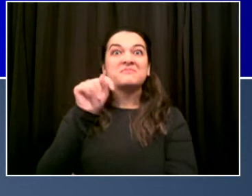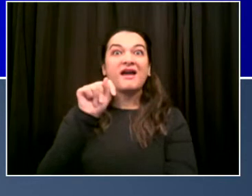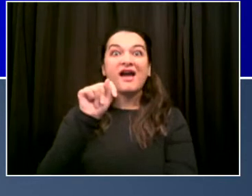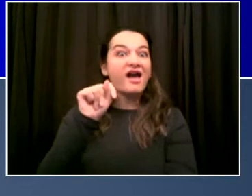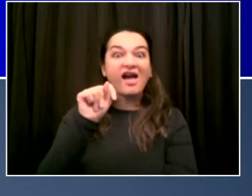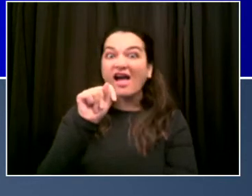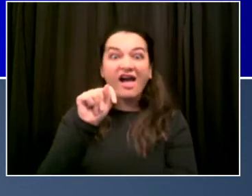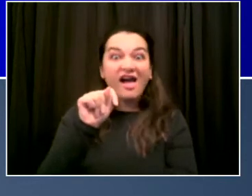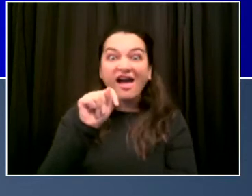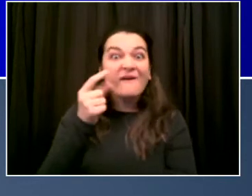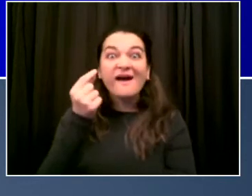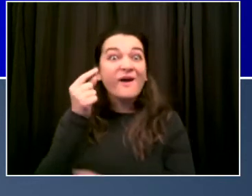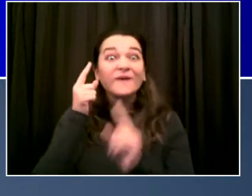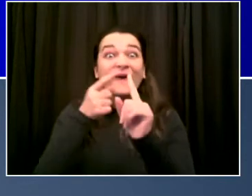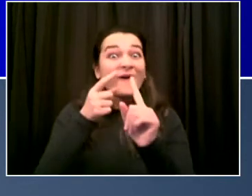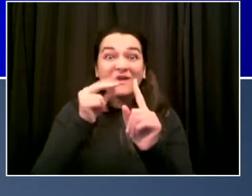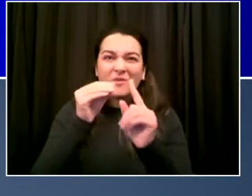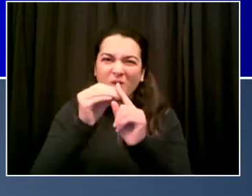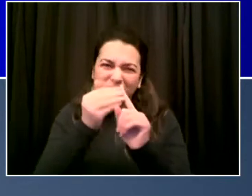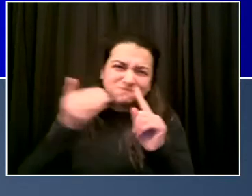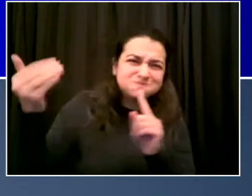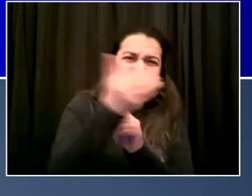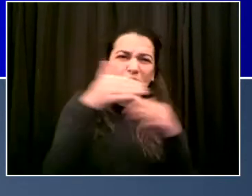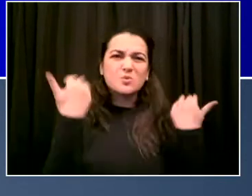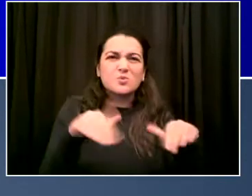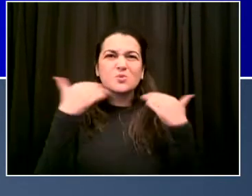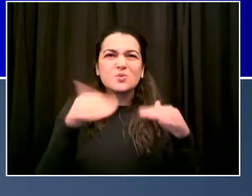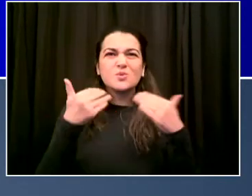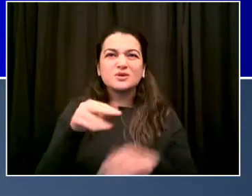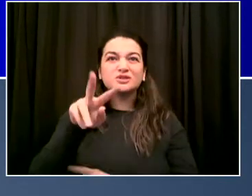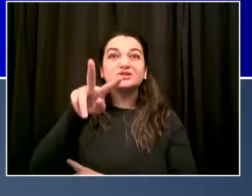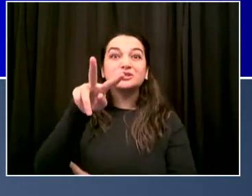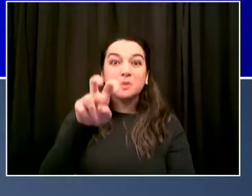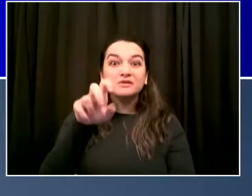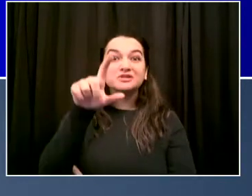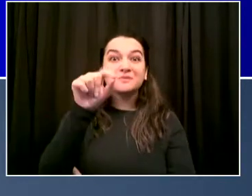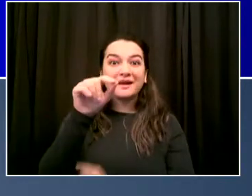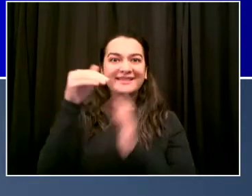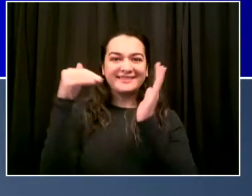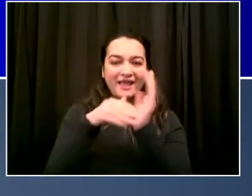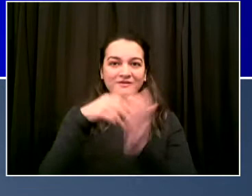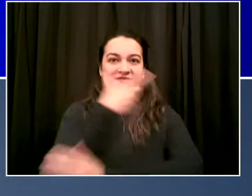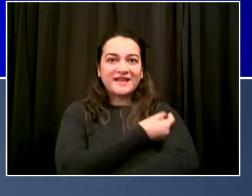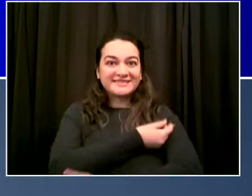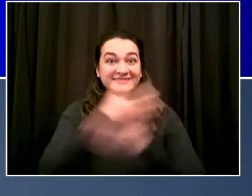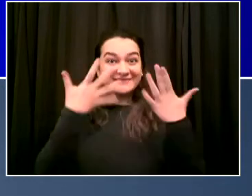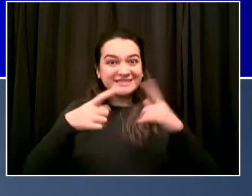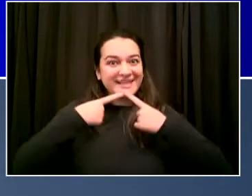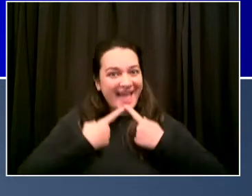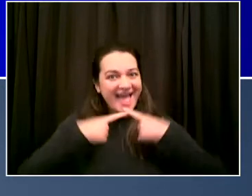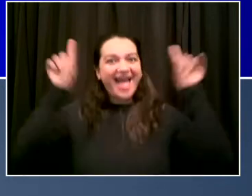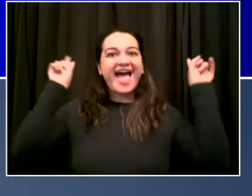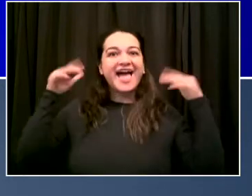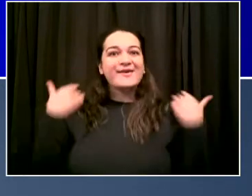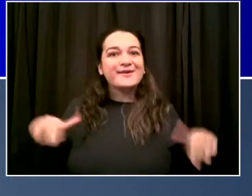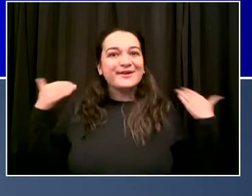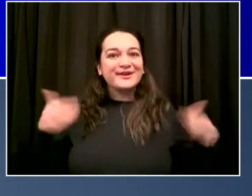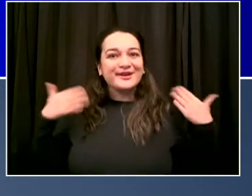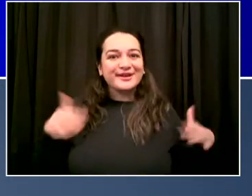LAST WEEK ENDING SUNDAY, ENDING OUT THE WEEK